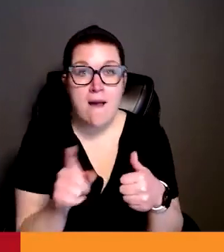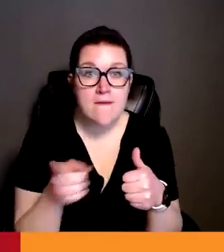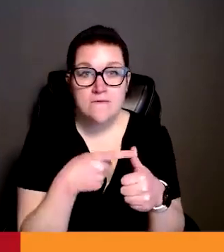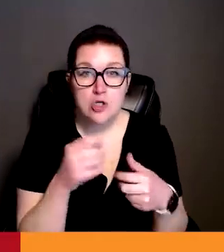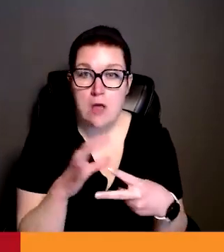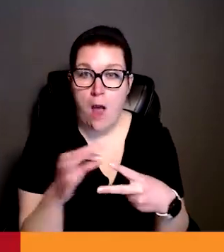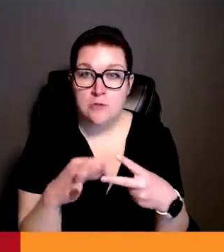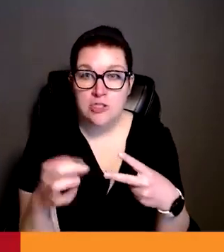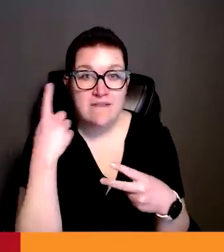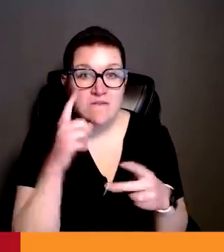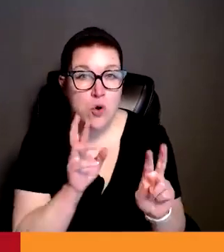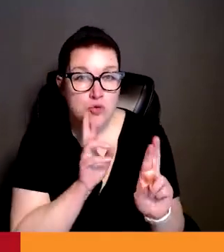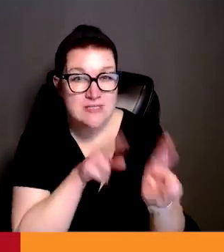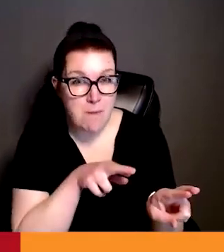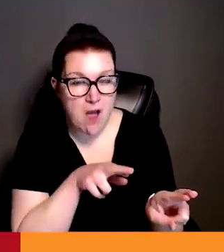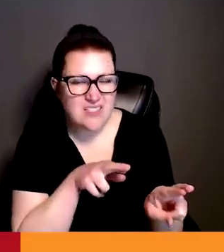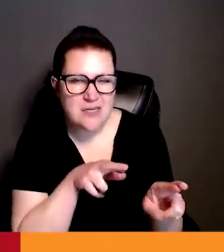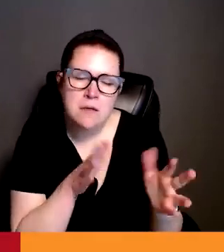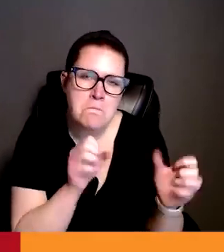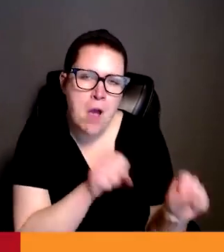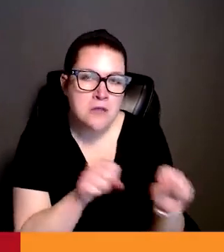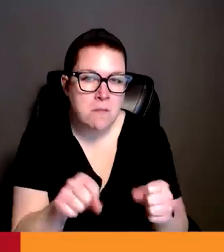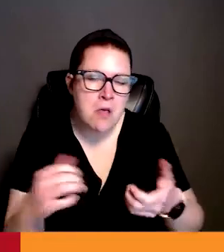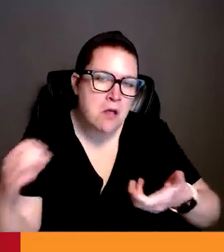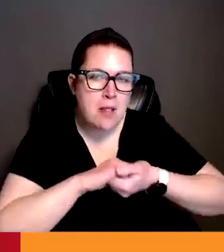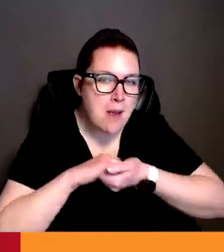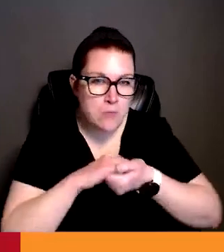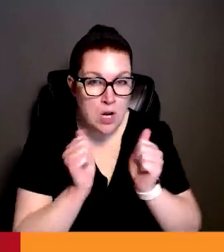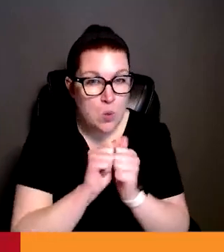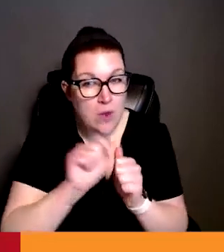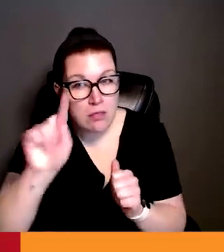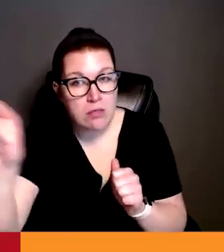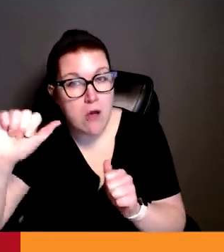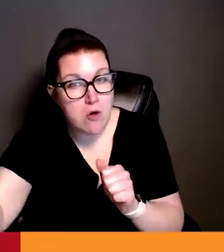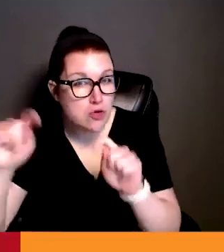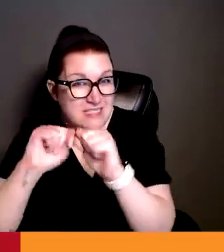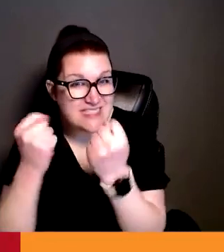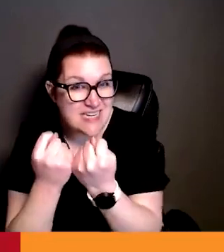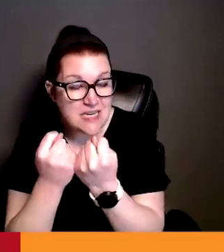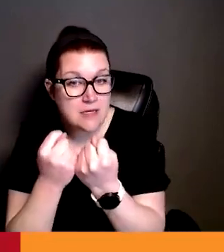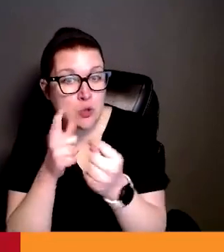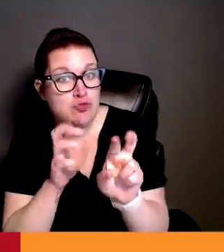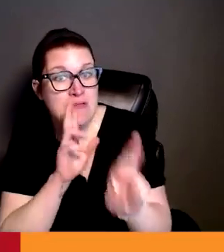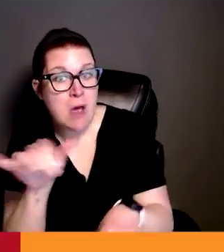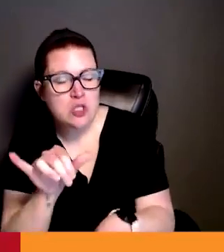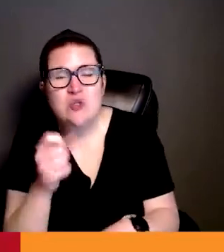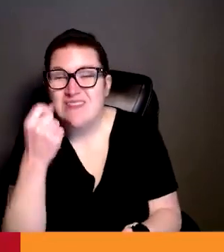to, you know, potentially collaborate with other teams that are responding to this challenge, is intended to encourage